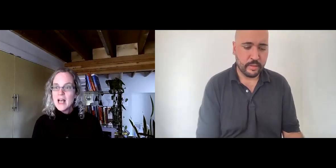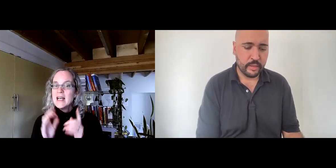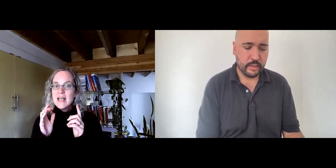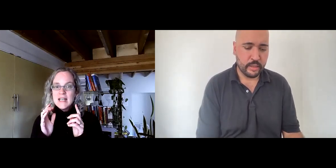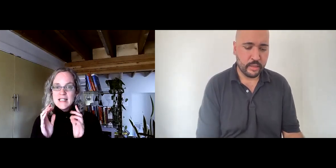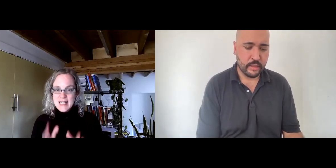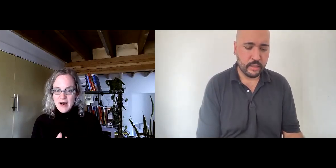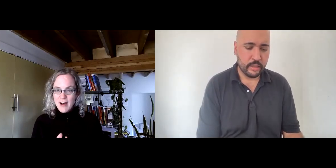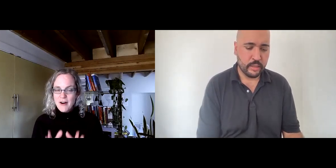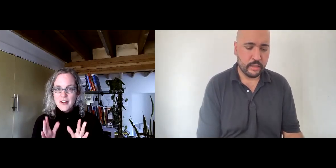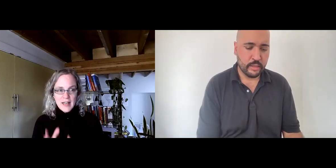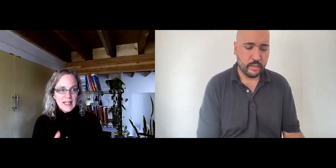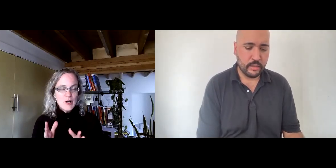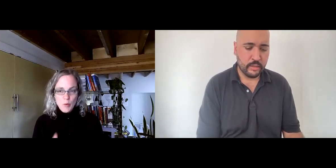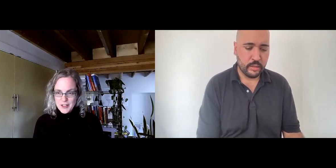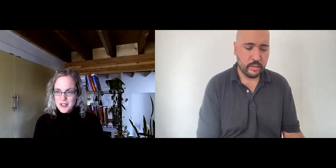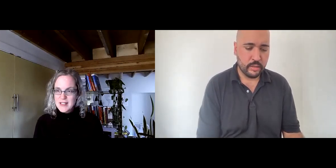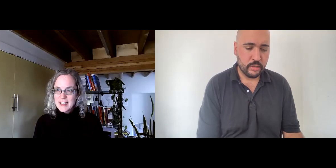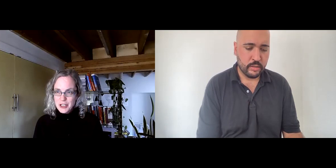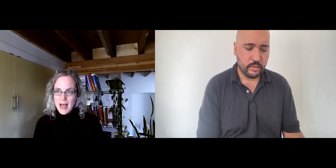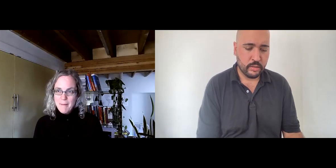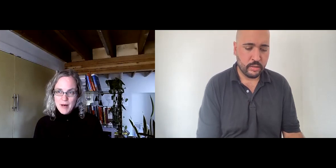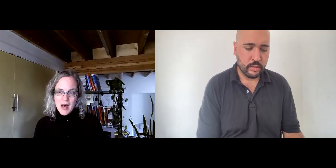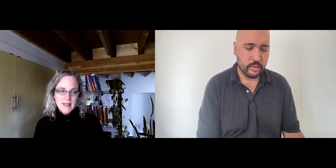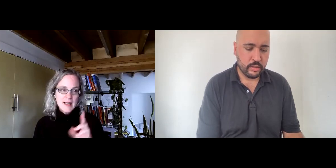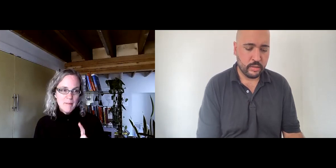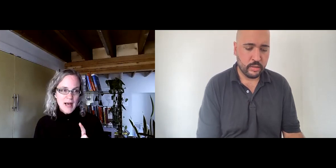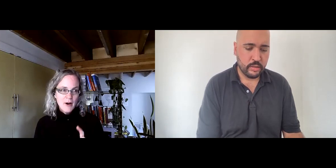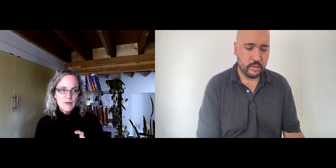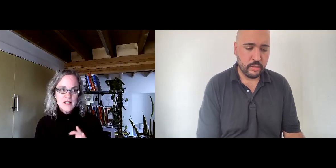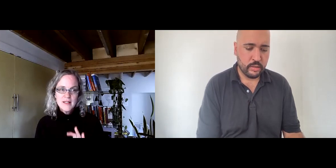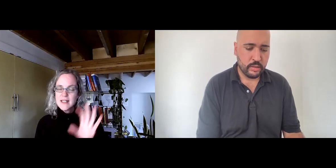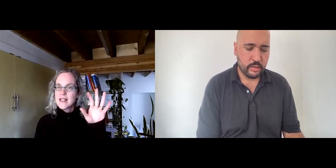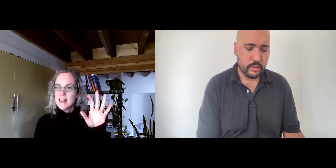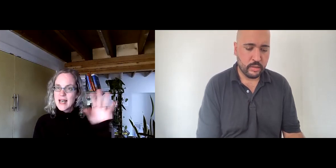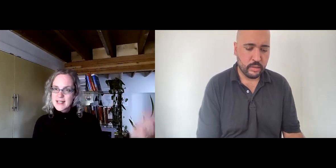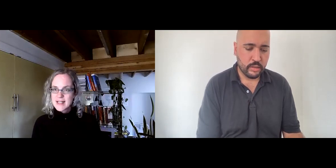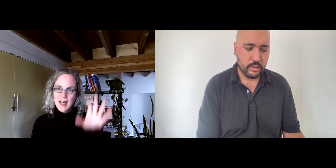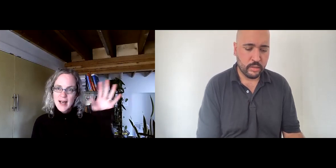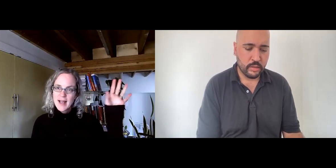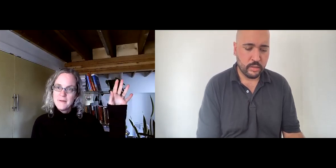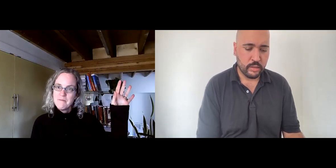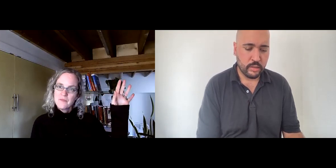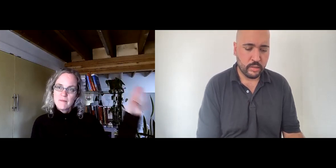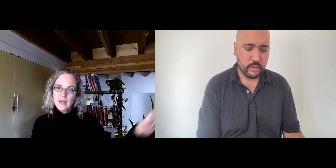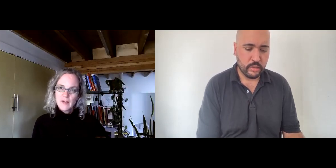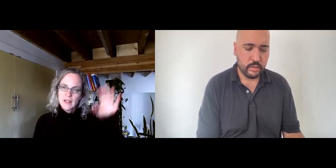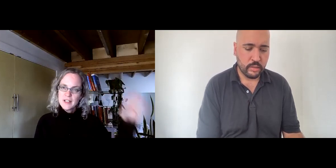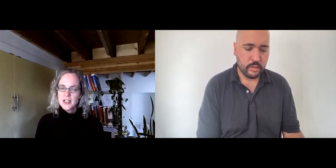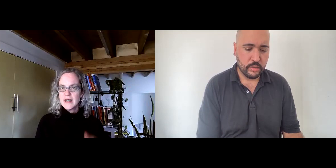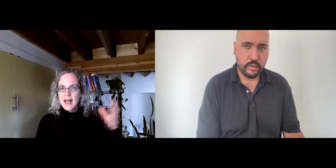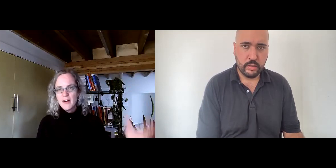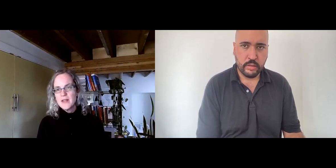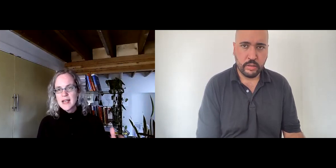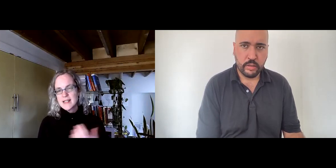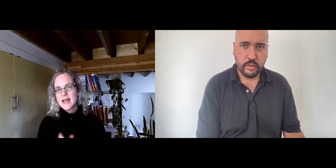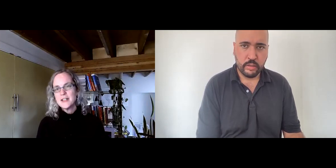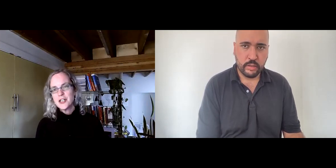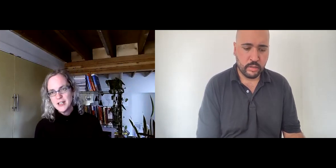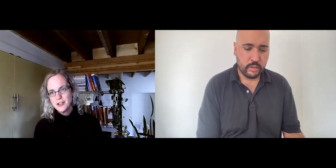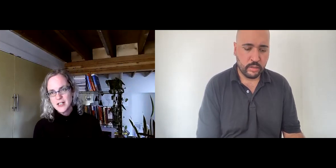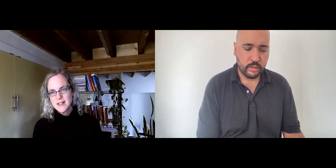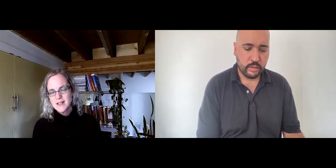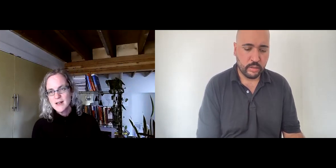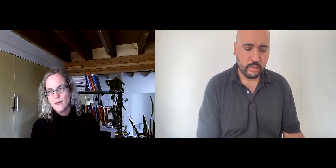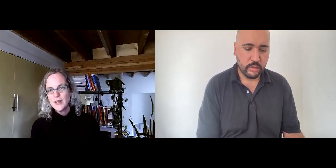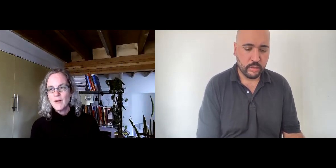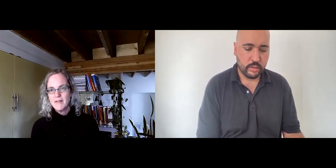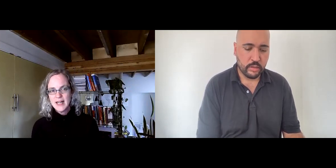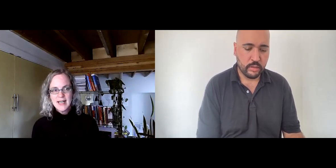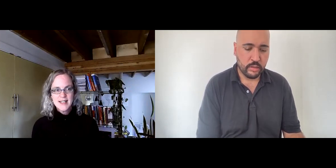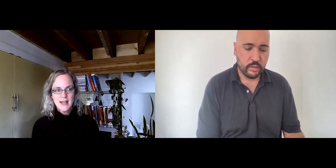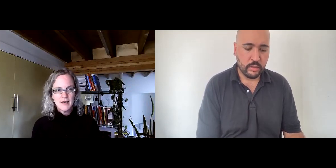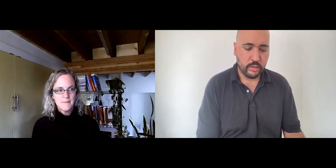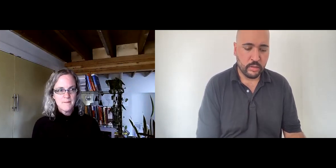SSI calculation and how the SSI changes when you have NESE?